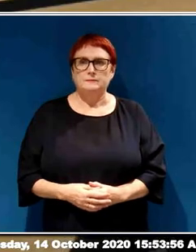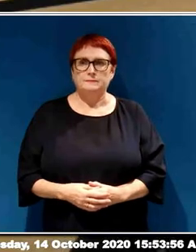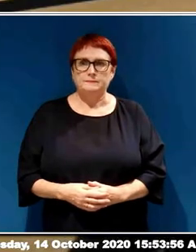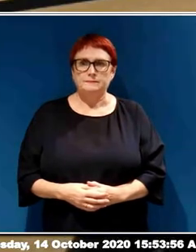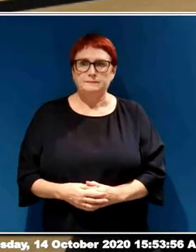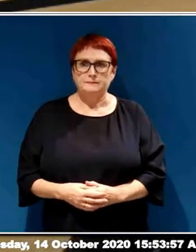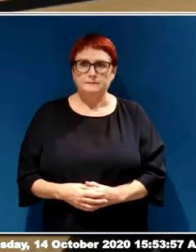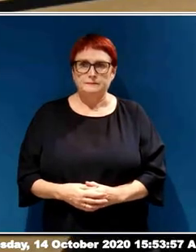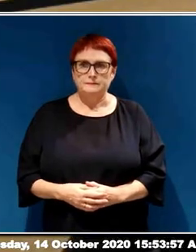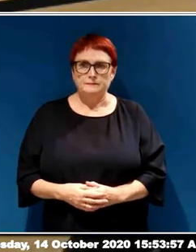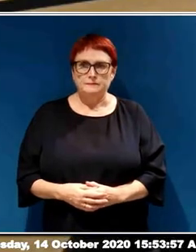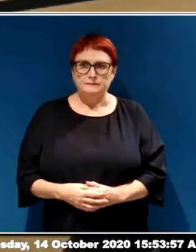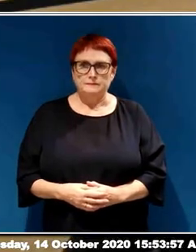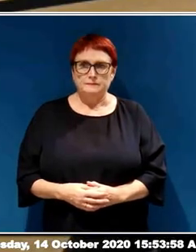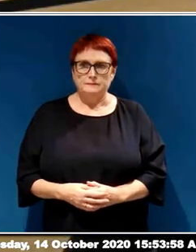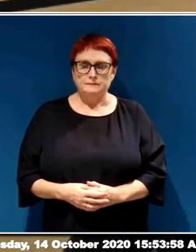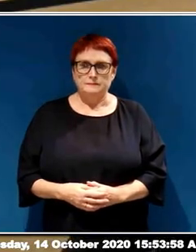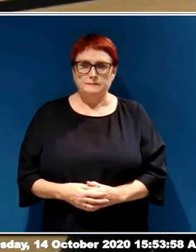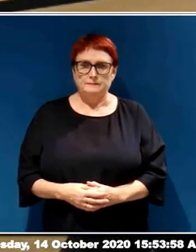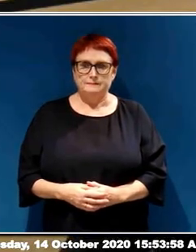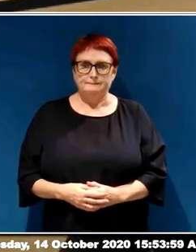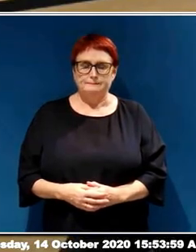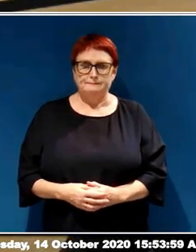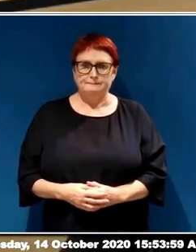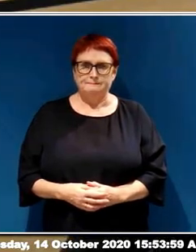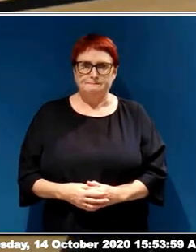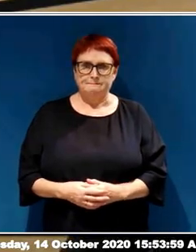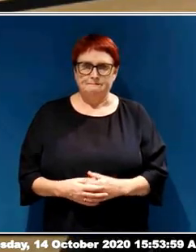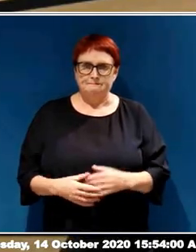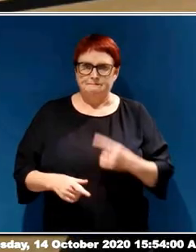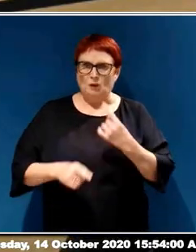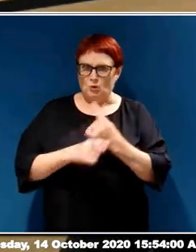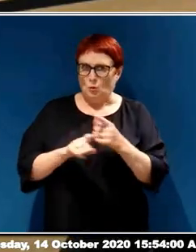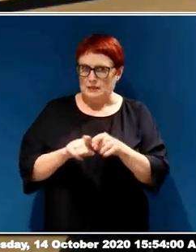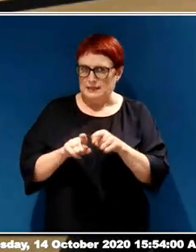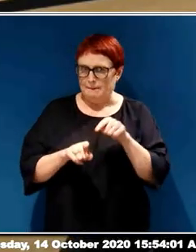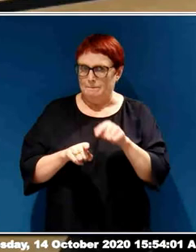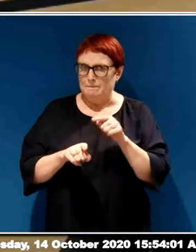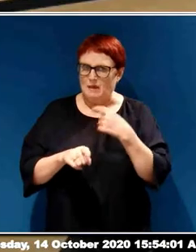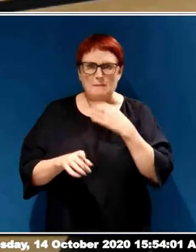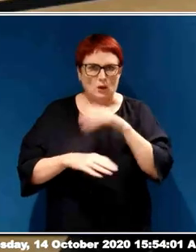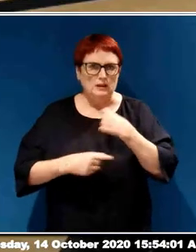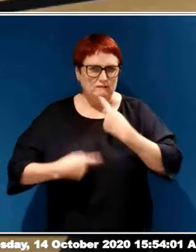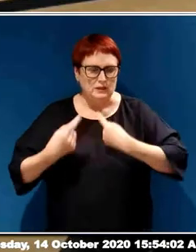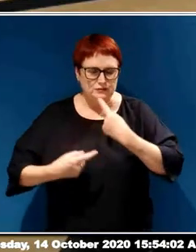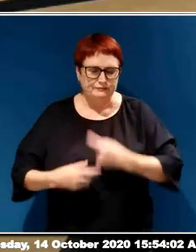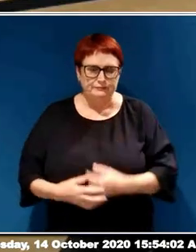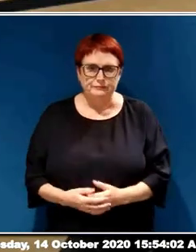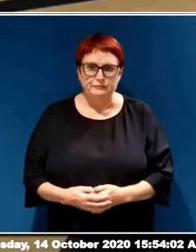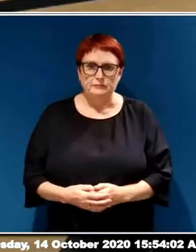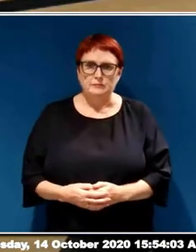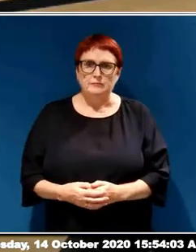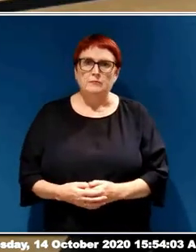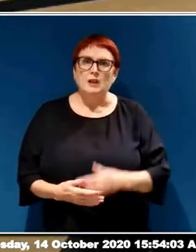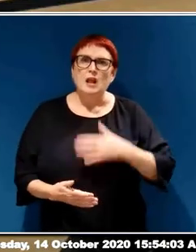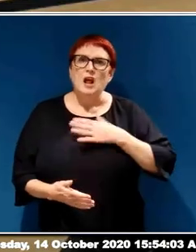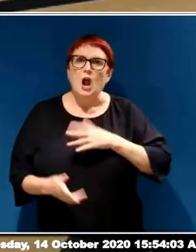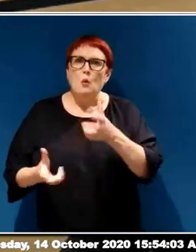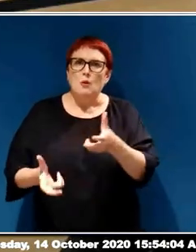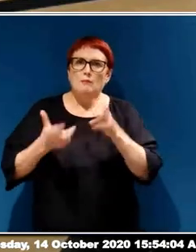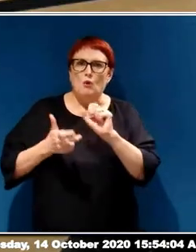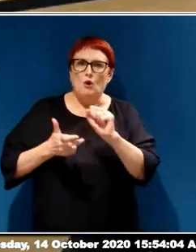So on that topic, can I use your words to me, your fervent hope is that the